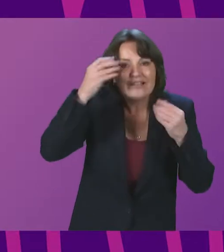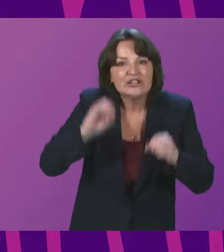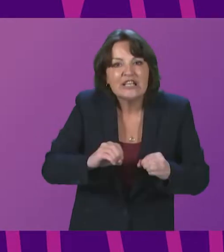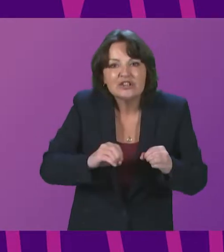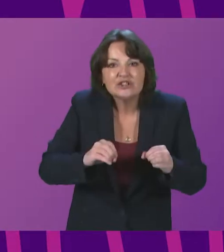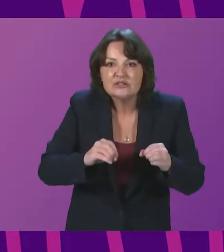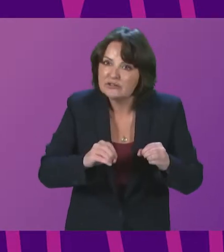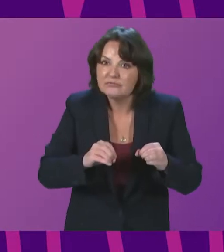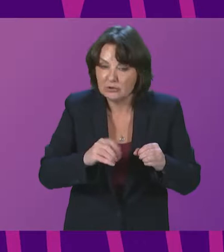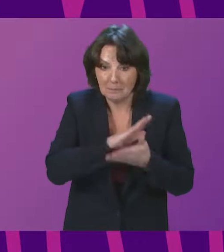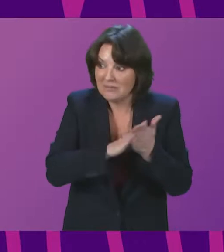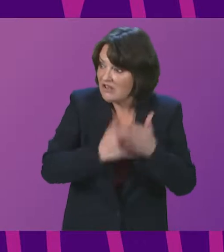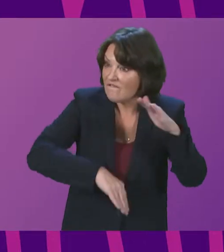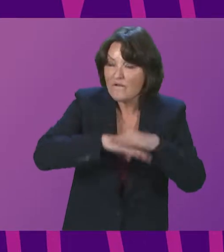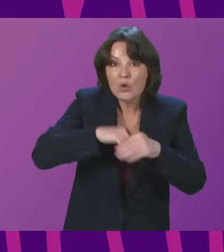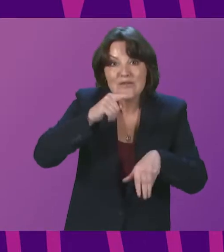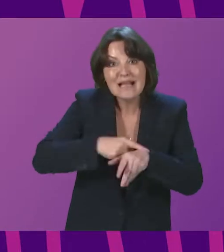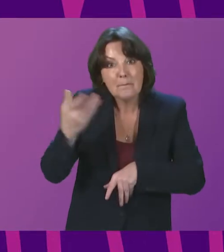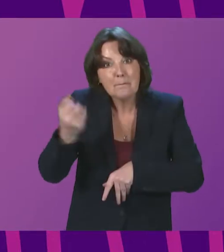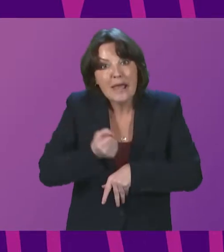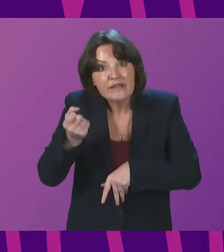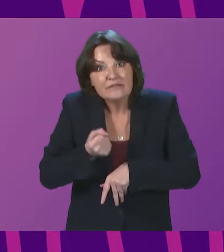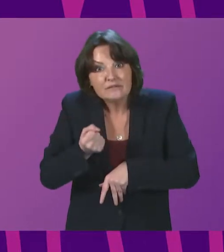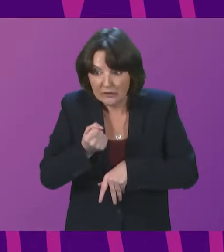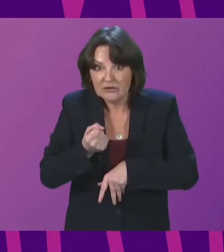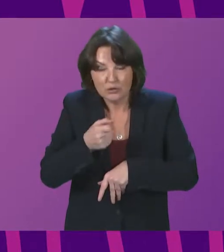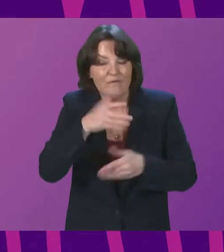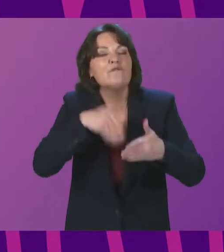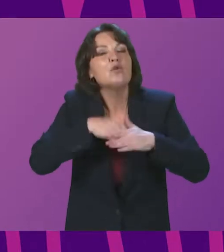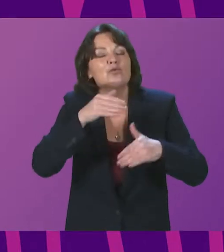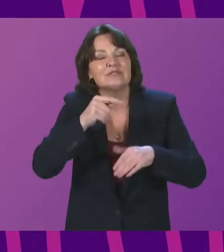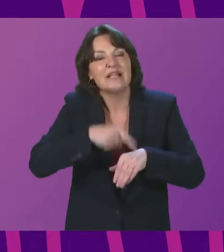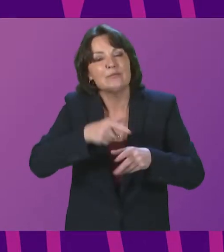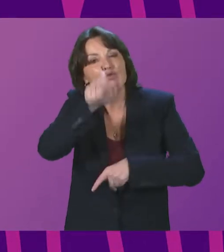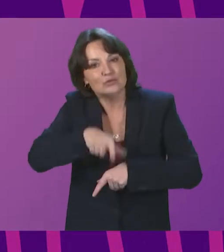get the benefit; allowing carers to add together hours spent caring for more than one person;